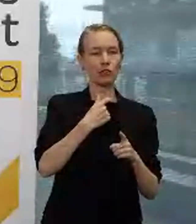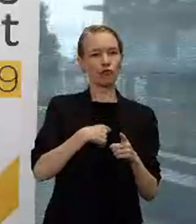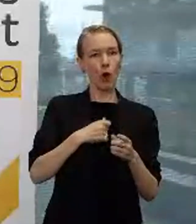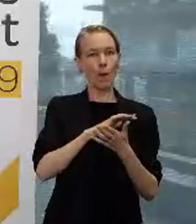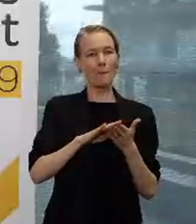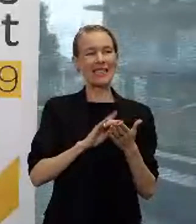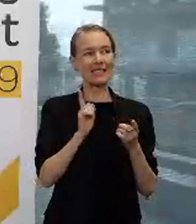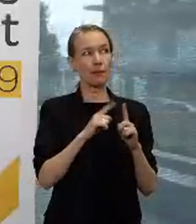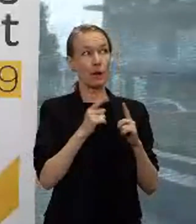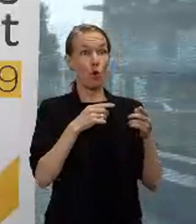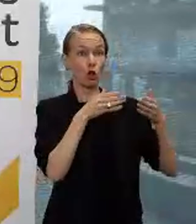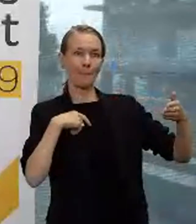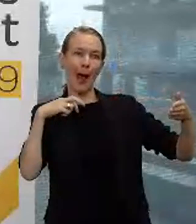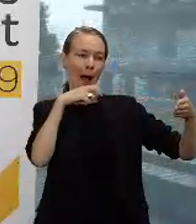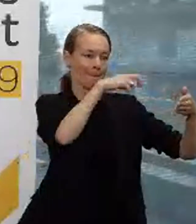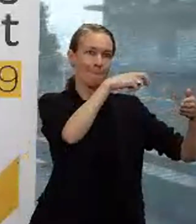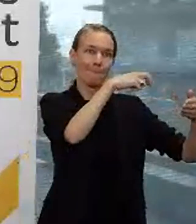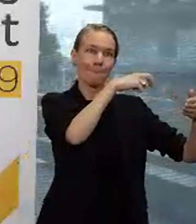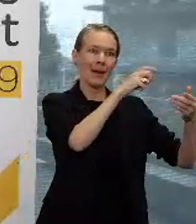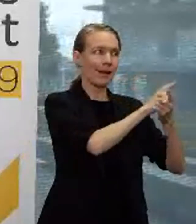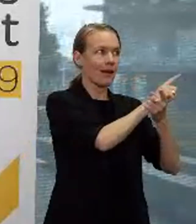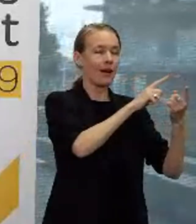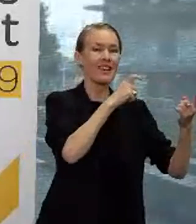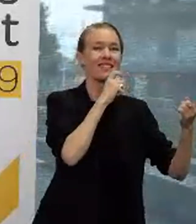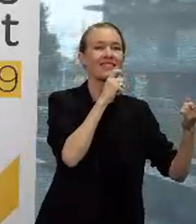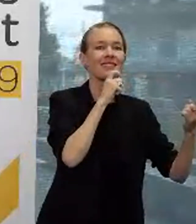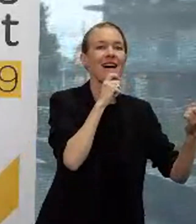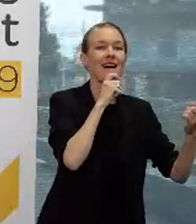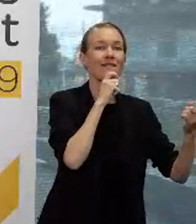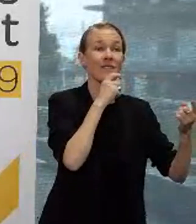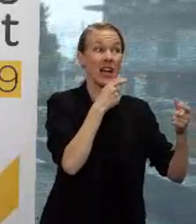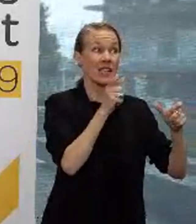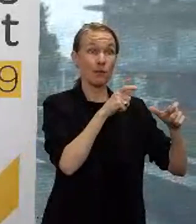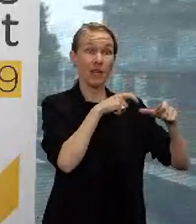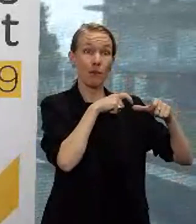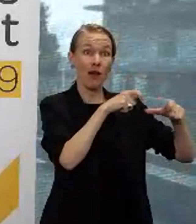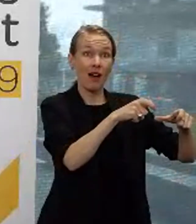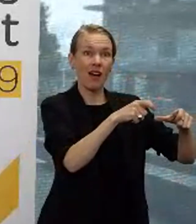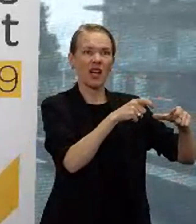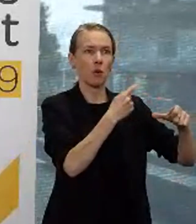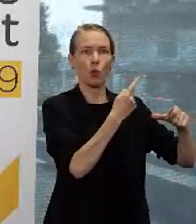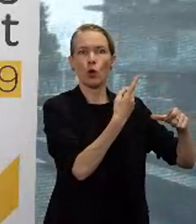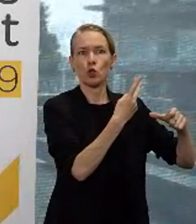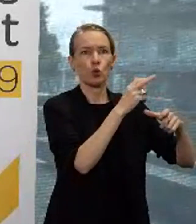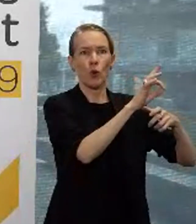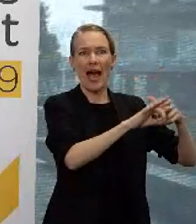a ship for several hours working in his work, which is an electronics maintenance job.